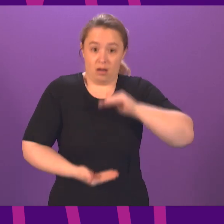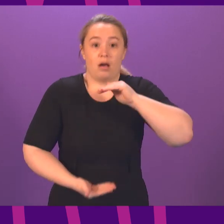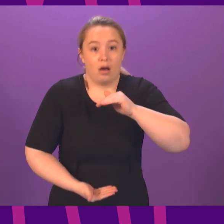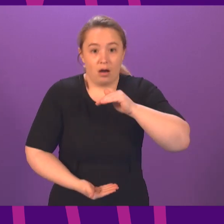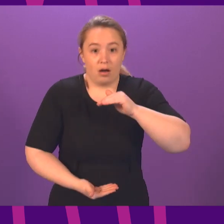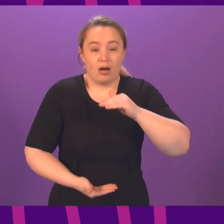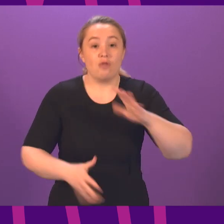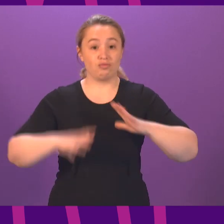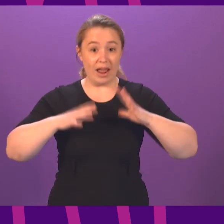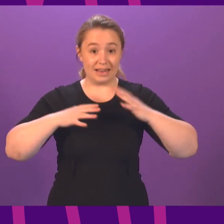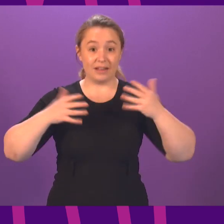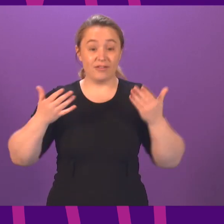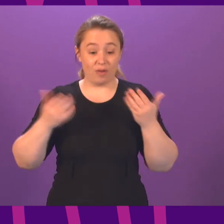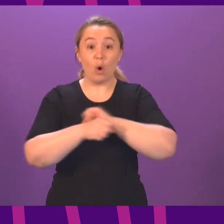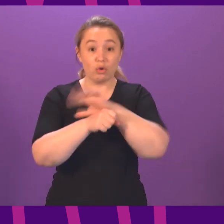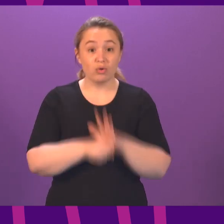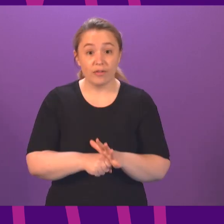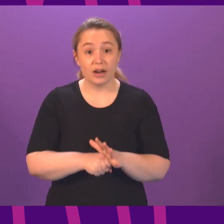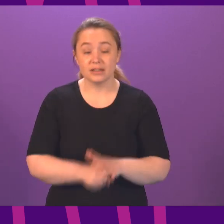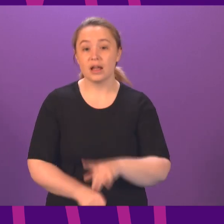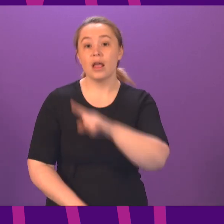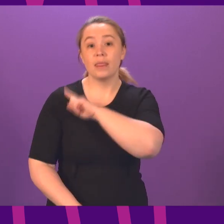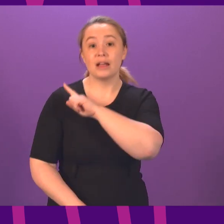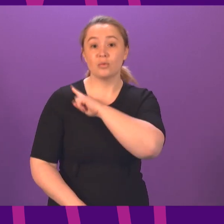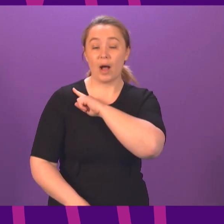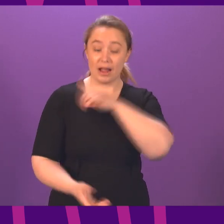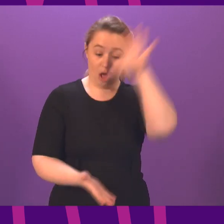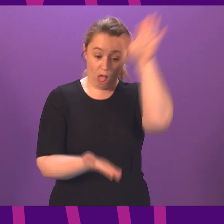As I said earlier, that is why we never ran out of PPE and why we quickly resolved the